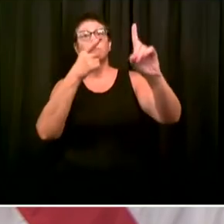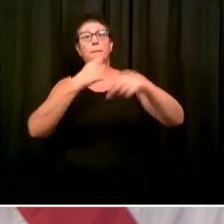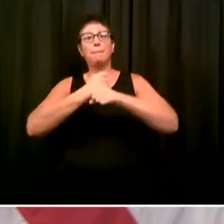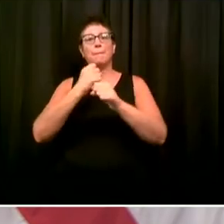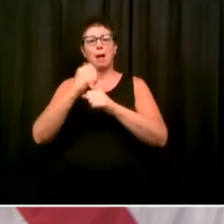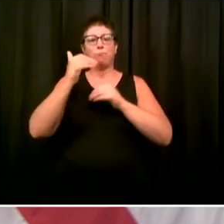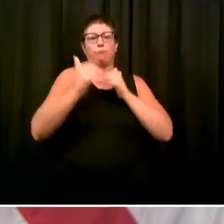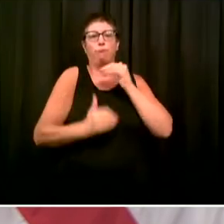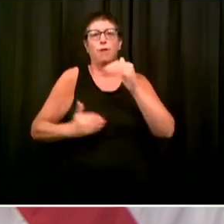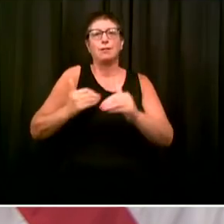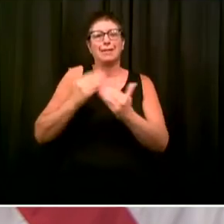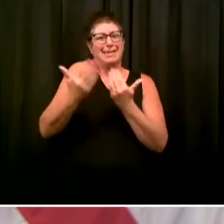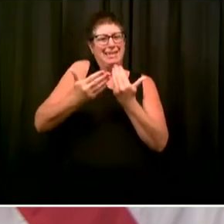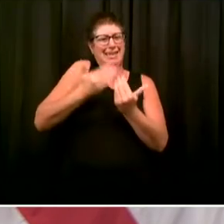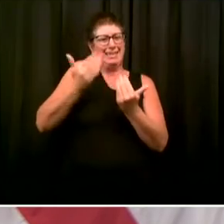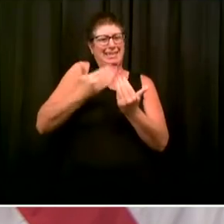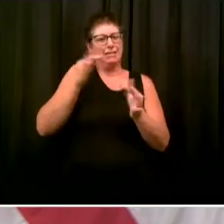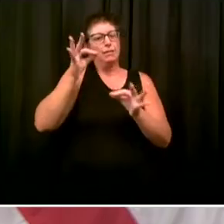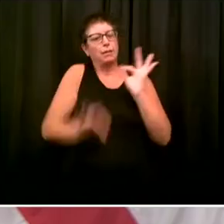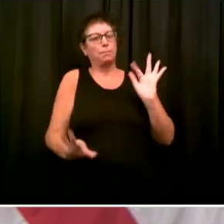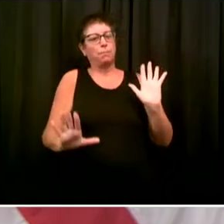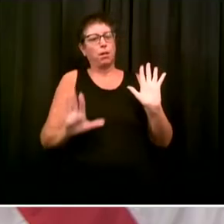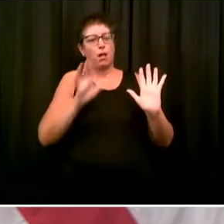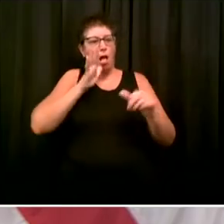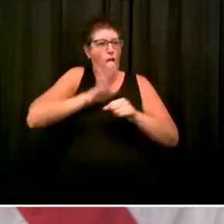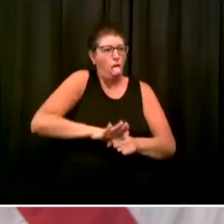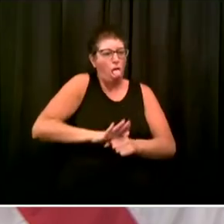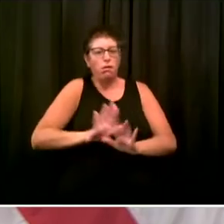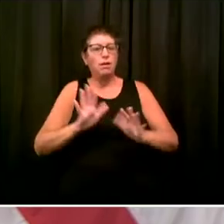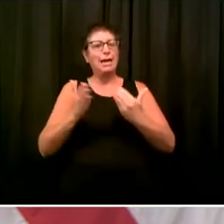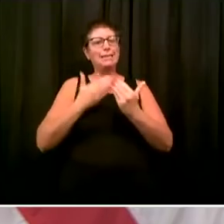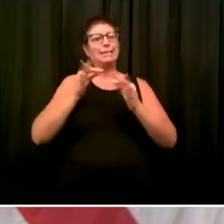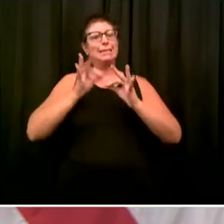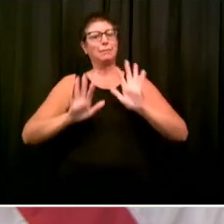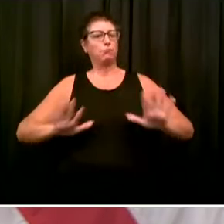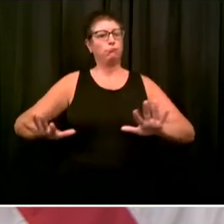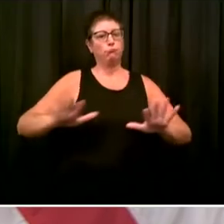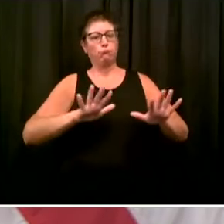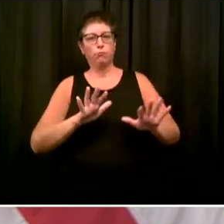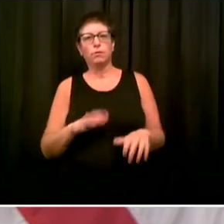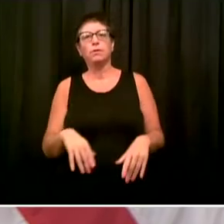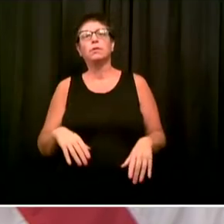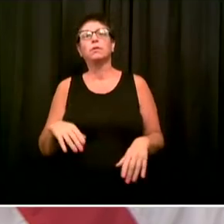THE PLANS ARE APPROVED.